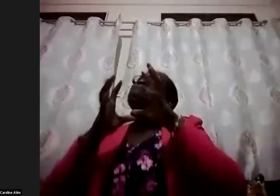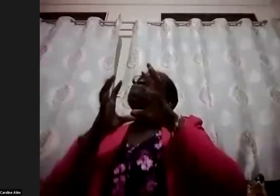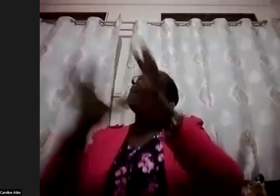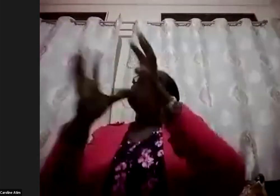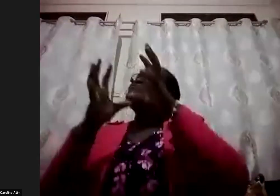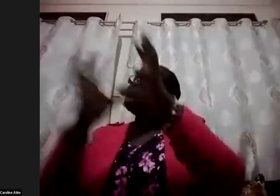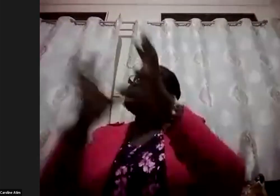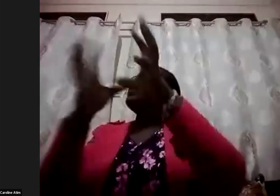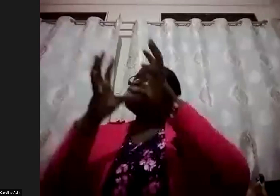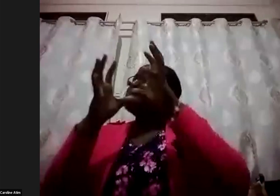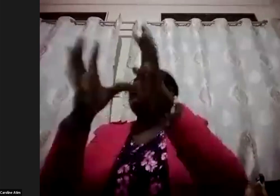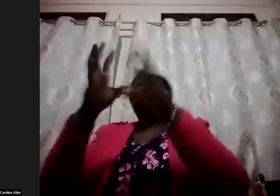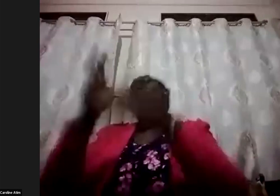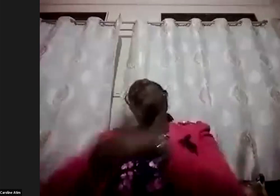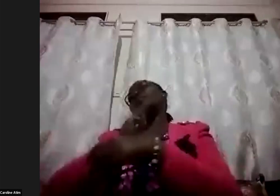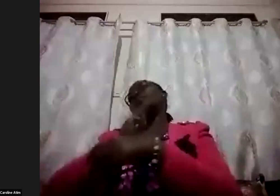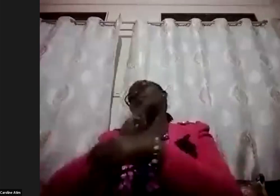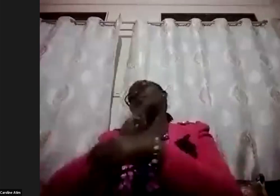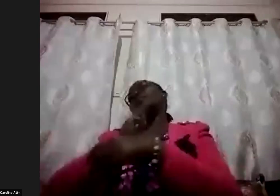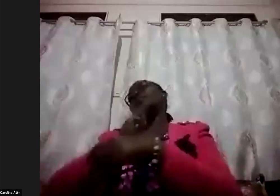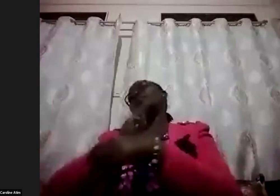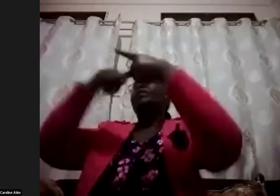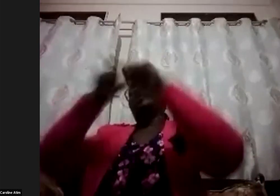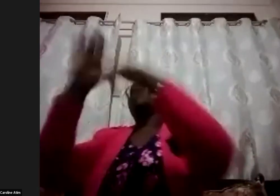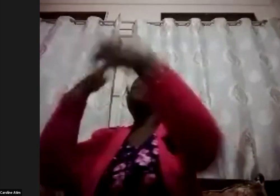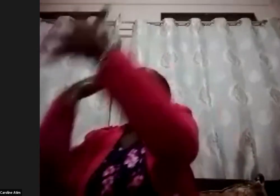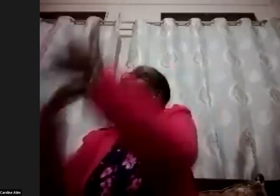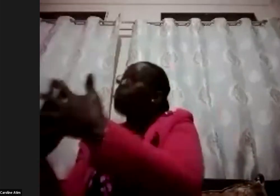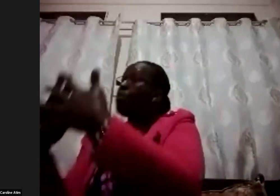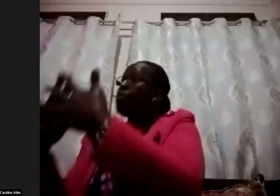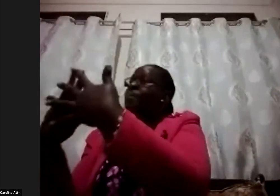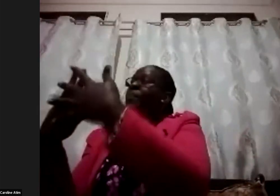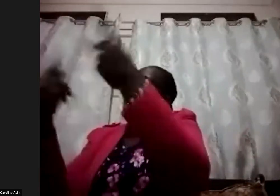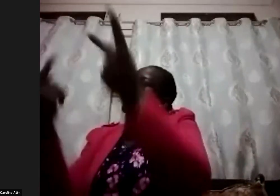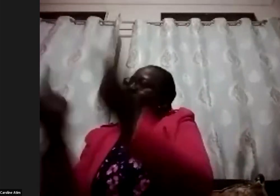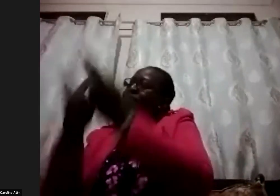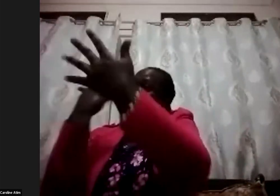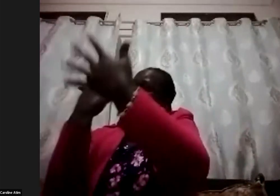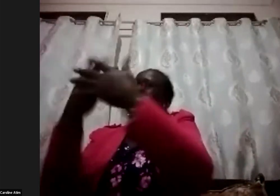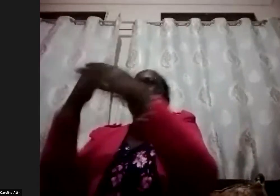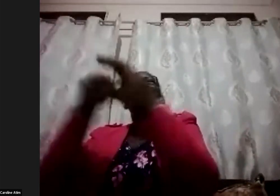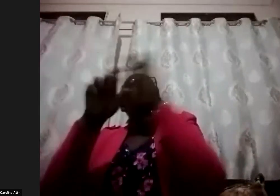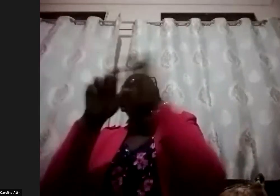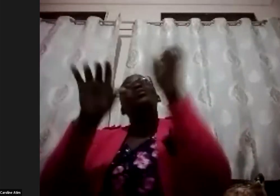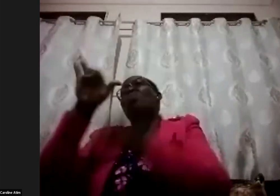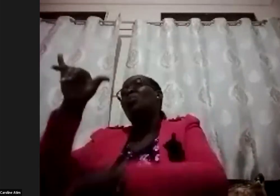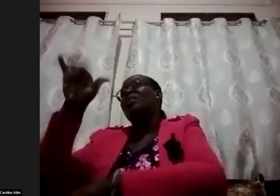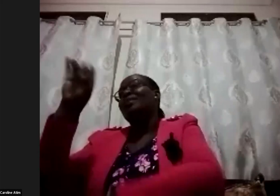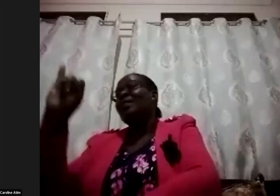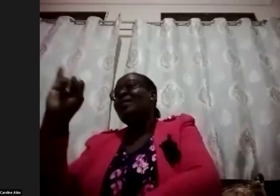they really pushed us so hard in that they wanted us to speak. And then they took us to